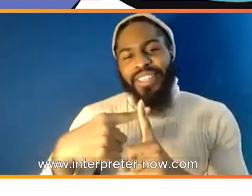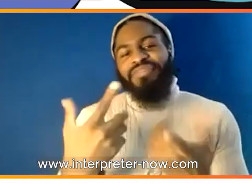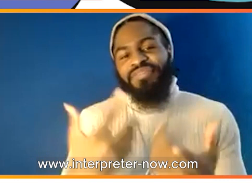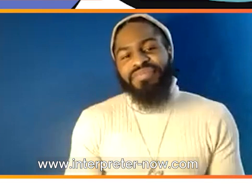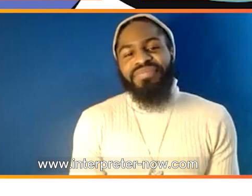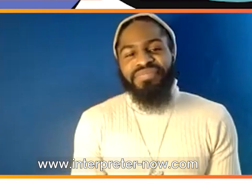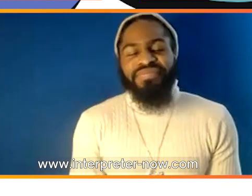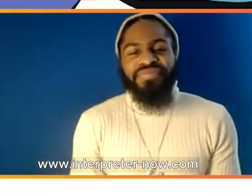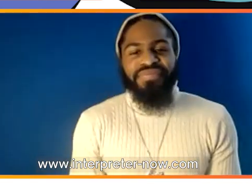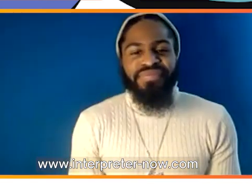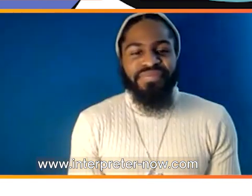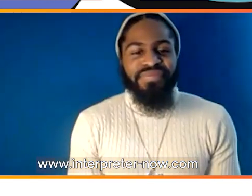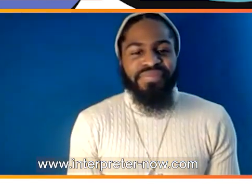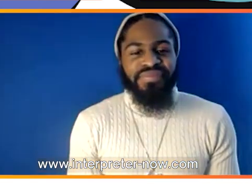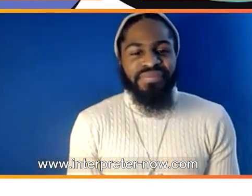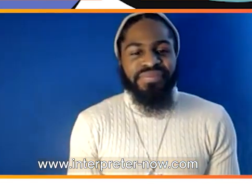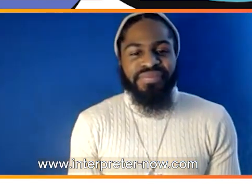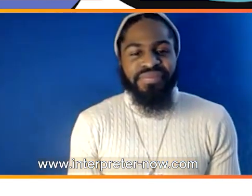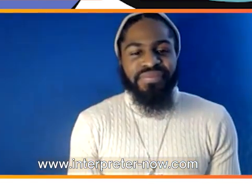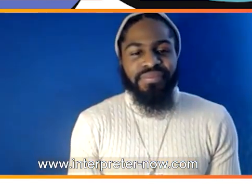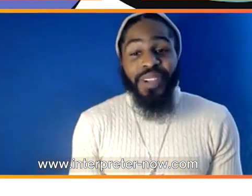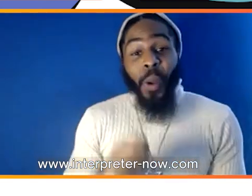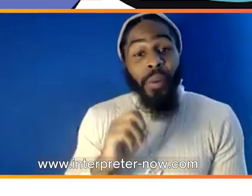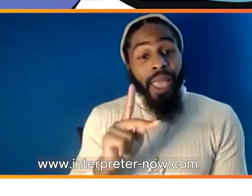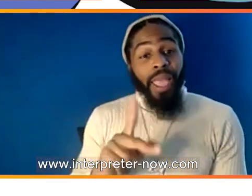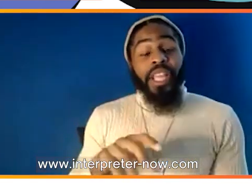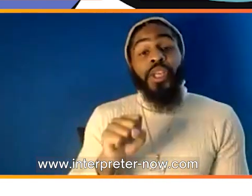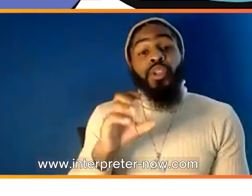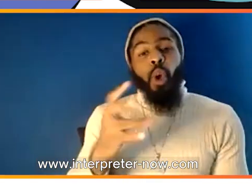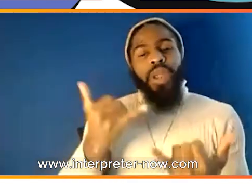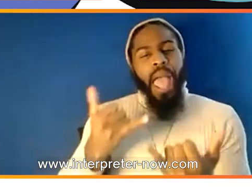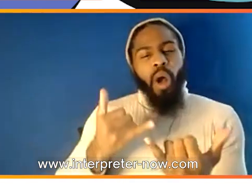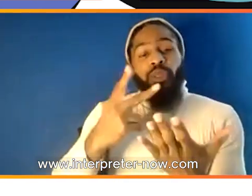Awesome. Why don't we jump a little bit into the programmatic work that you've